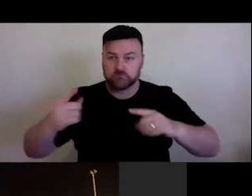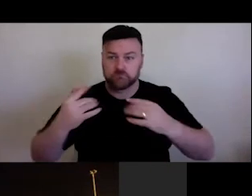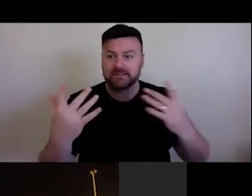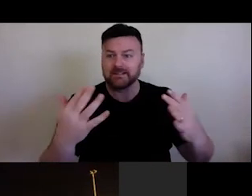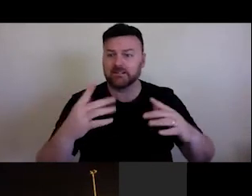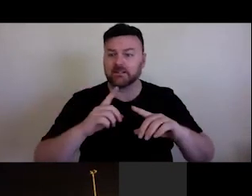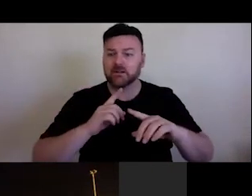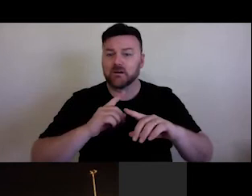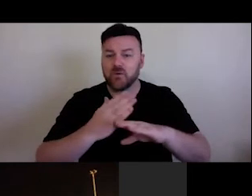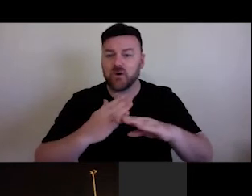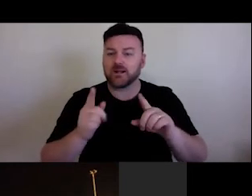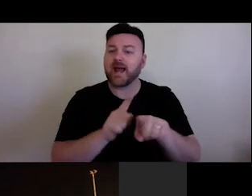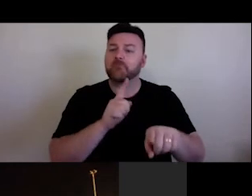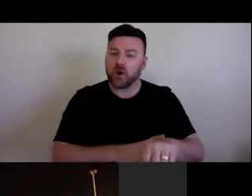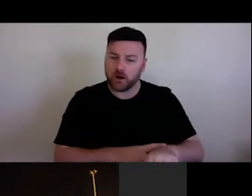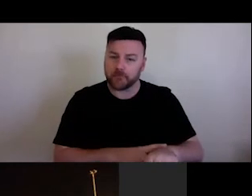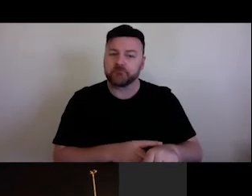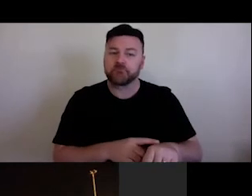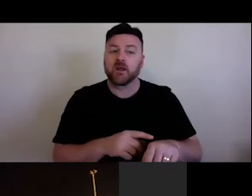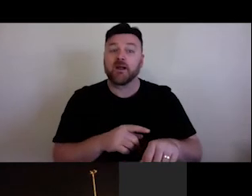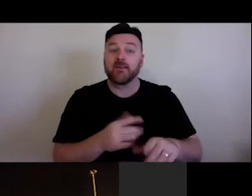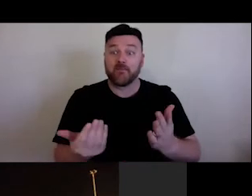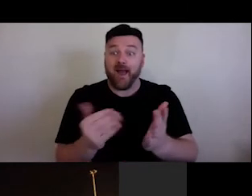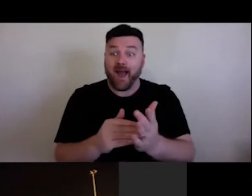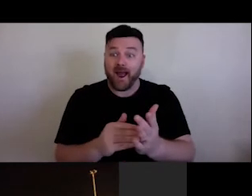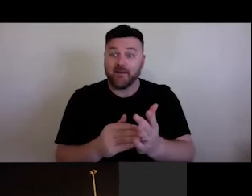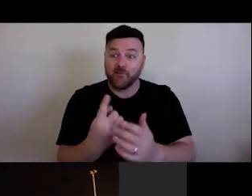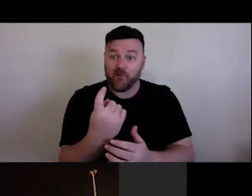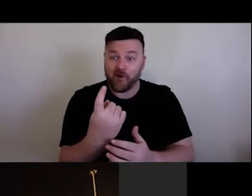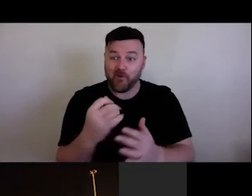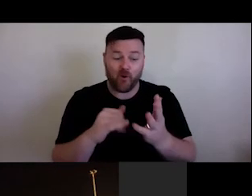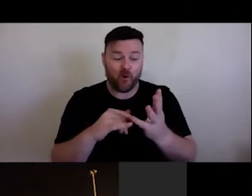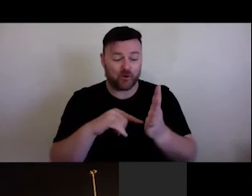big thing. Throwing streaming in this as well, you guys are so busy